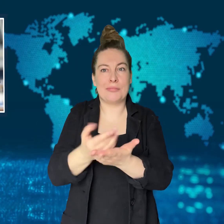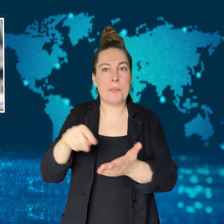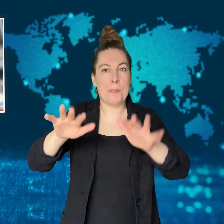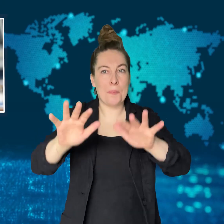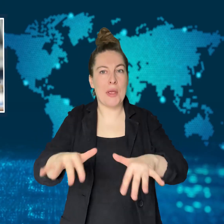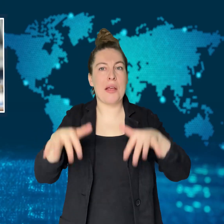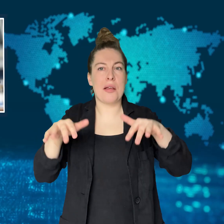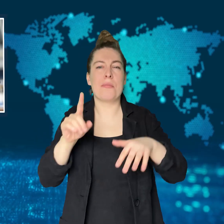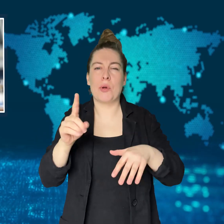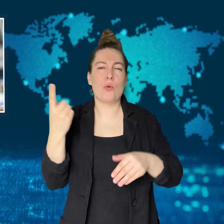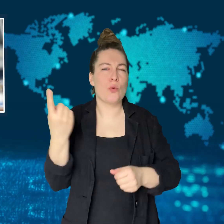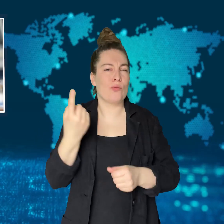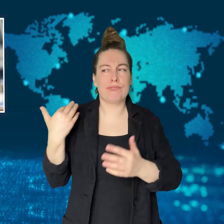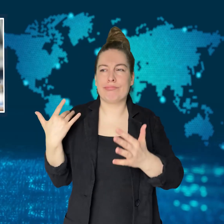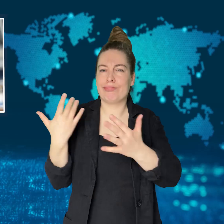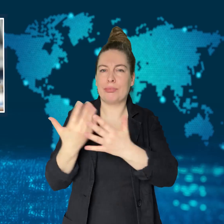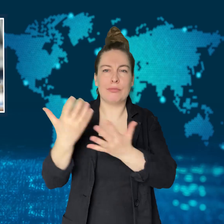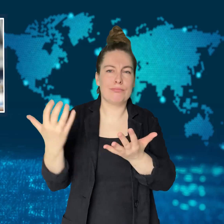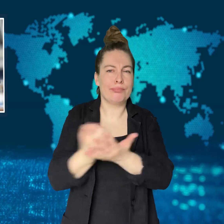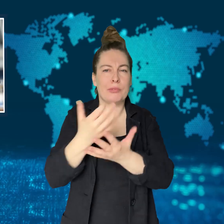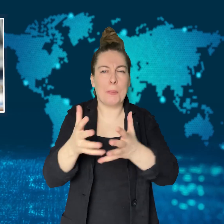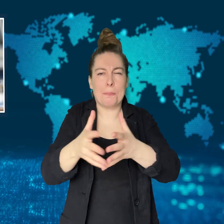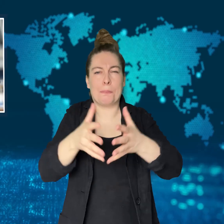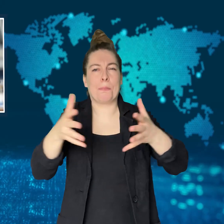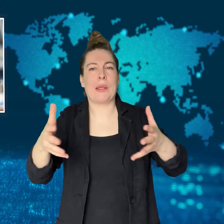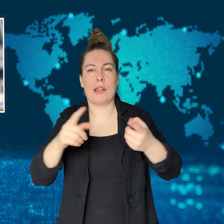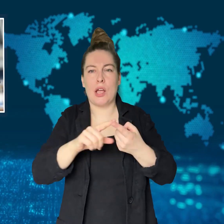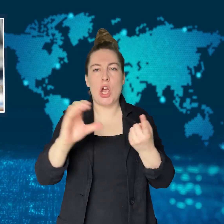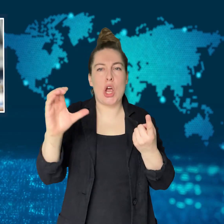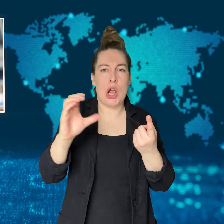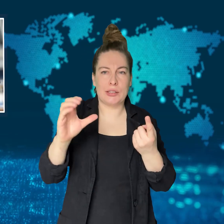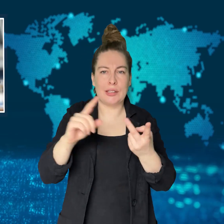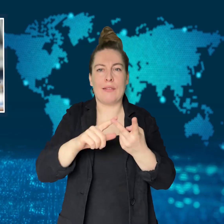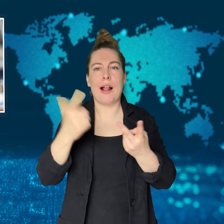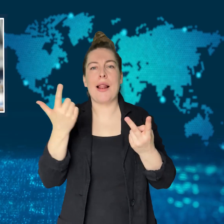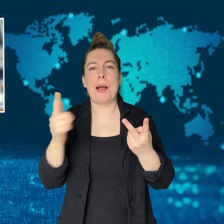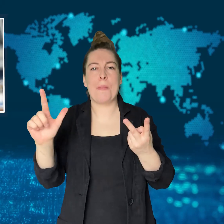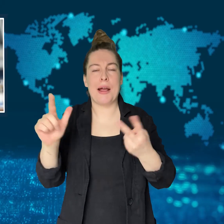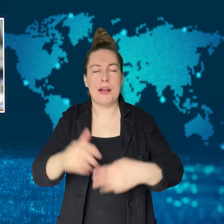typically Conservatives or Liberals hold a majority.